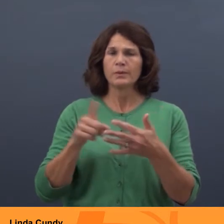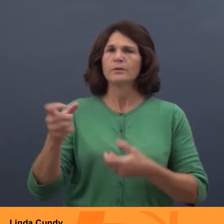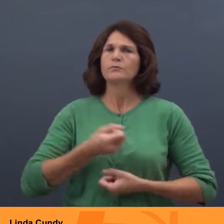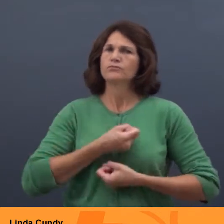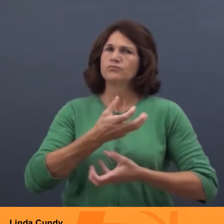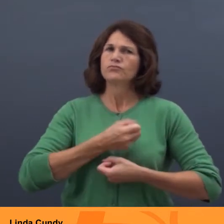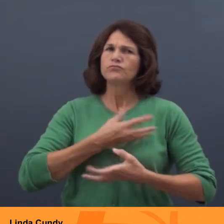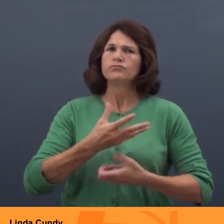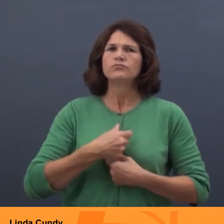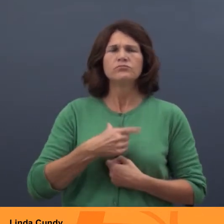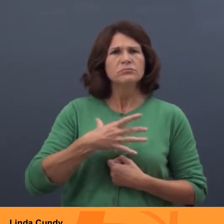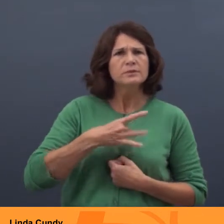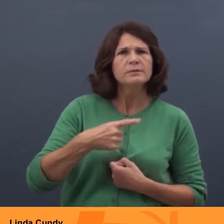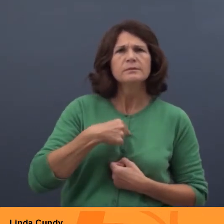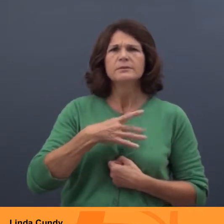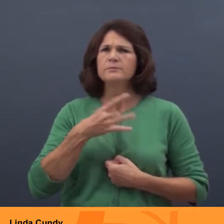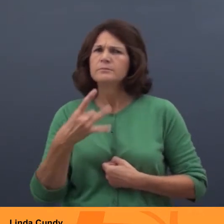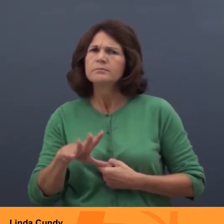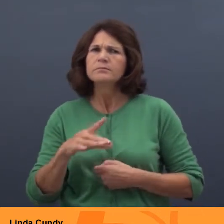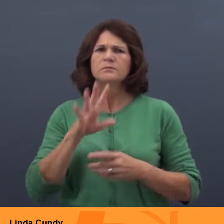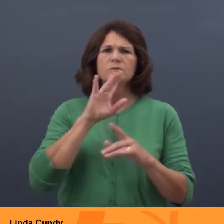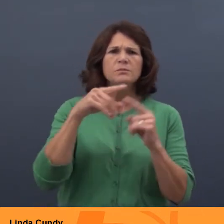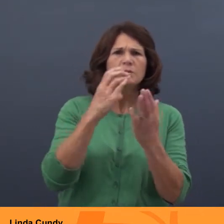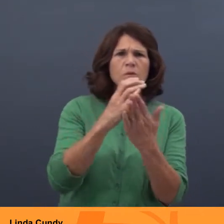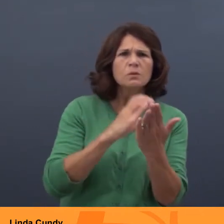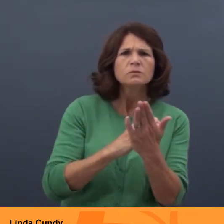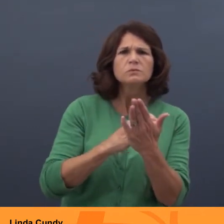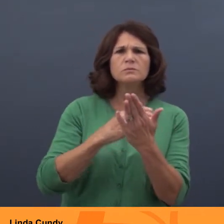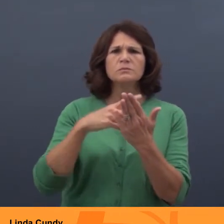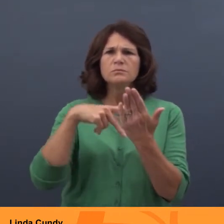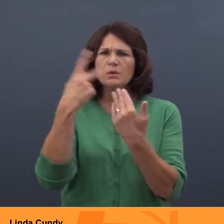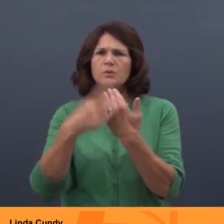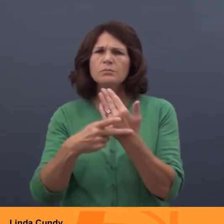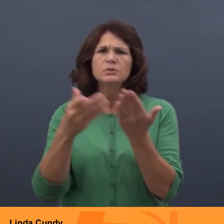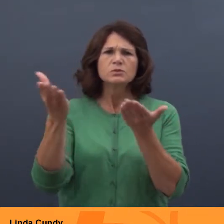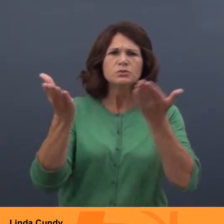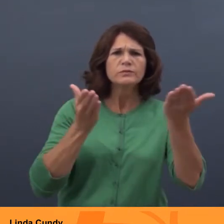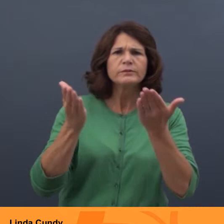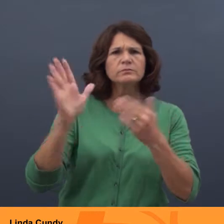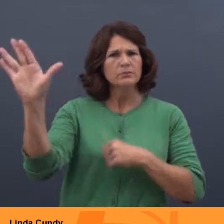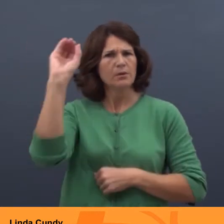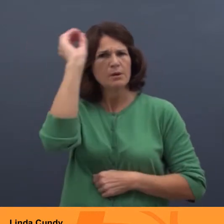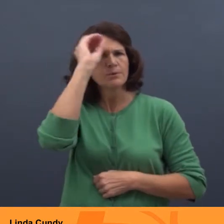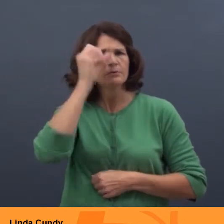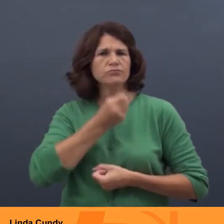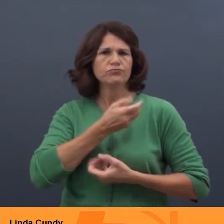Do they express personal opinions about their own educational program and services?